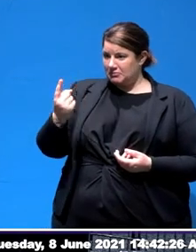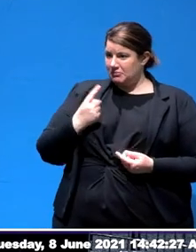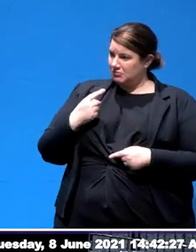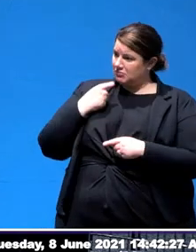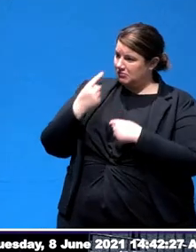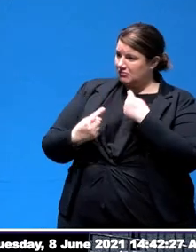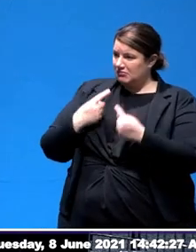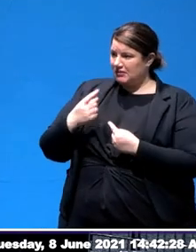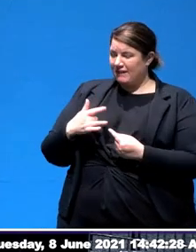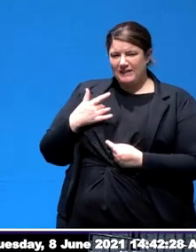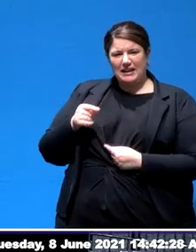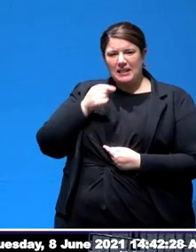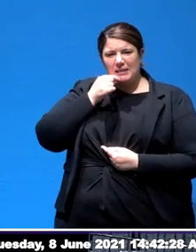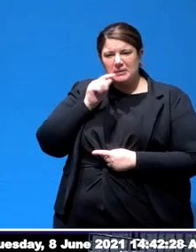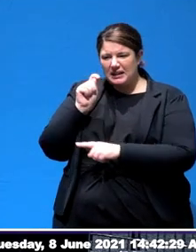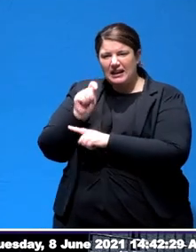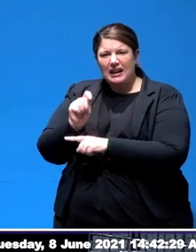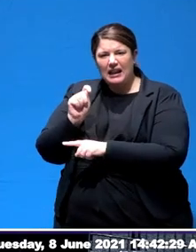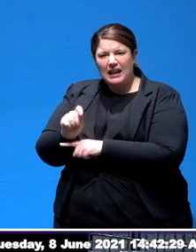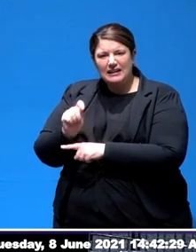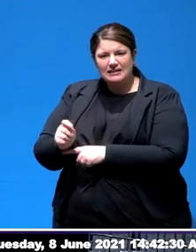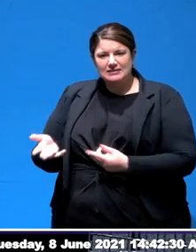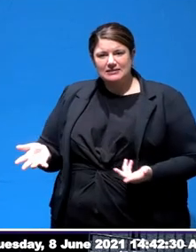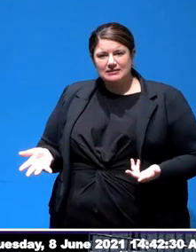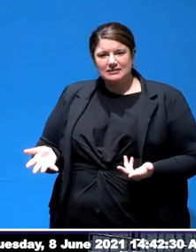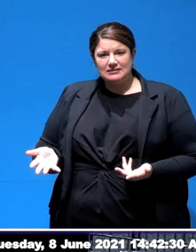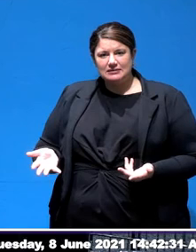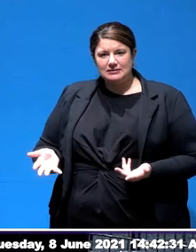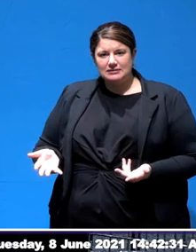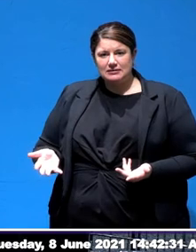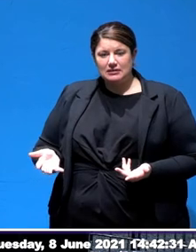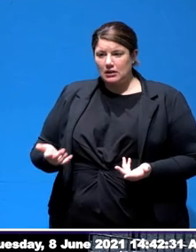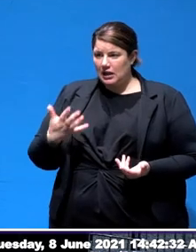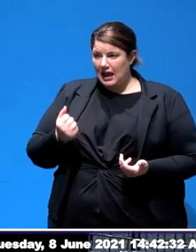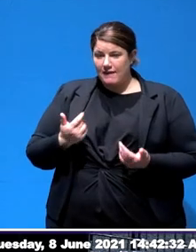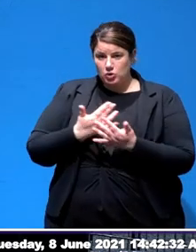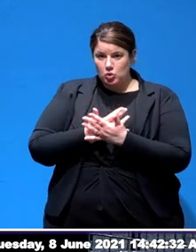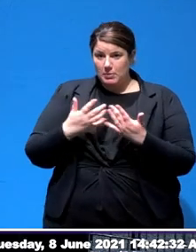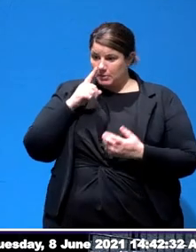of neglect. And what I'm asking is, when there are so many people there, why is